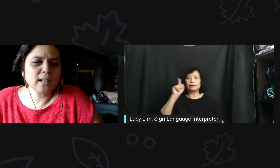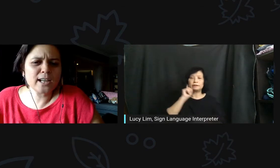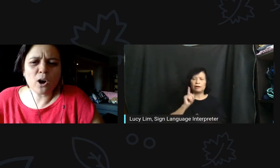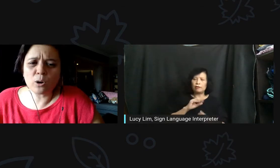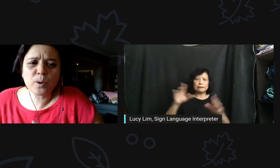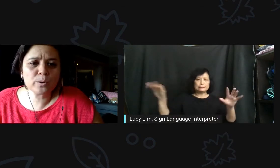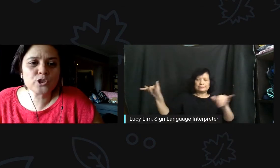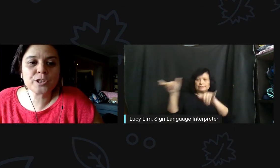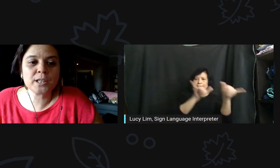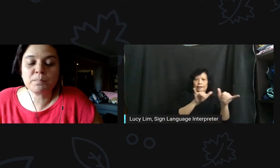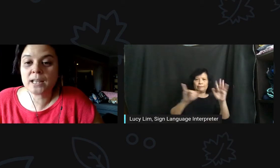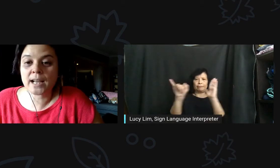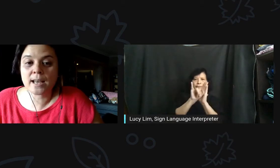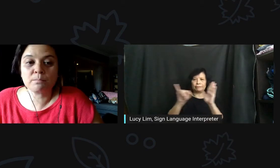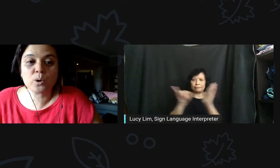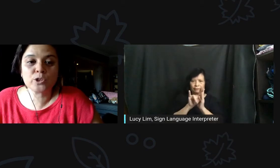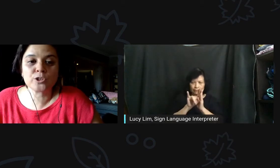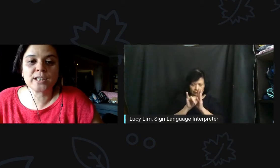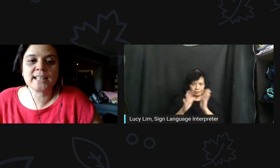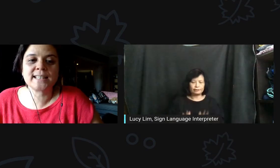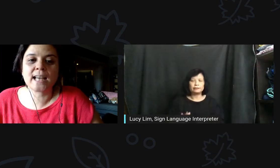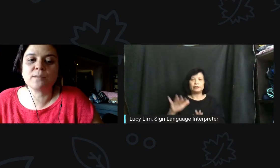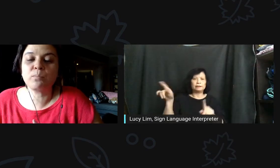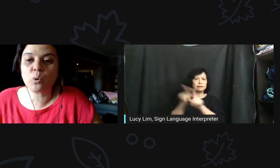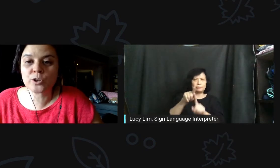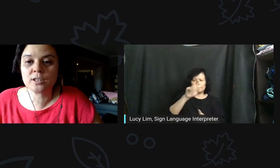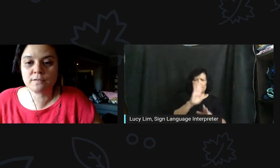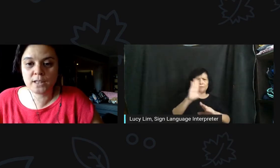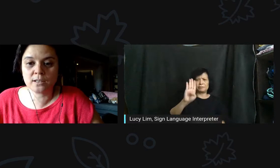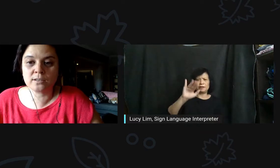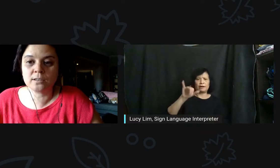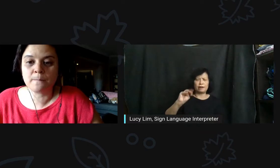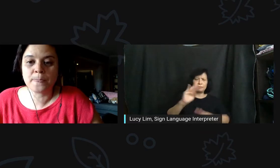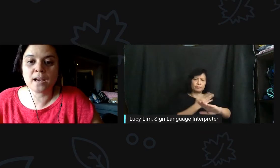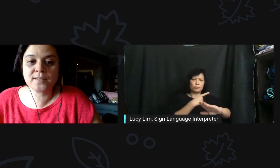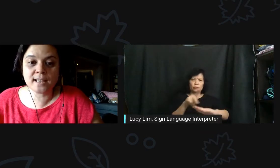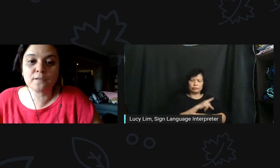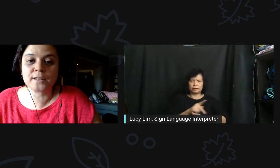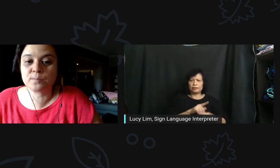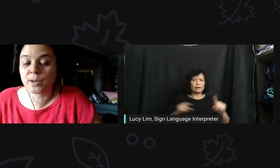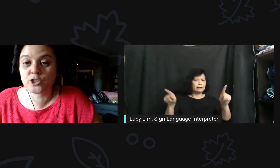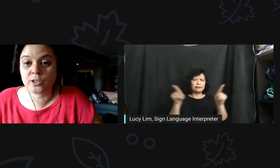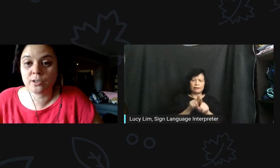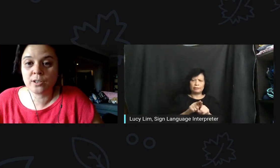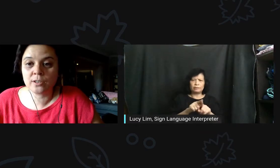Like all poetry, BIM poetry is an important vehicle of self expression,